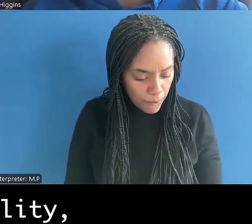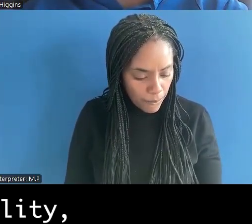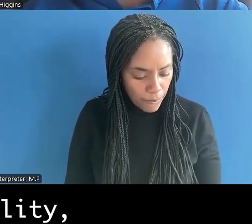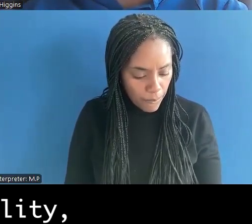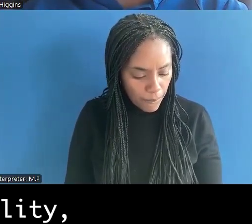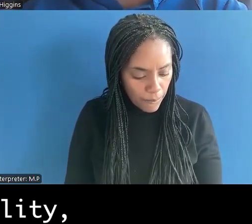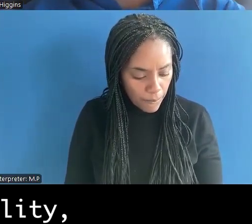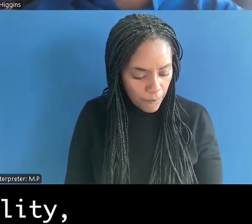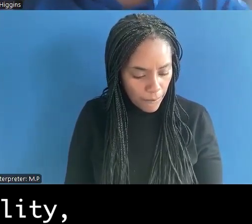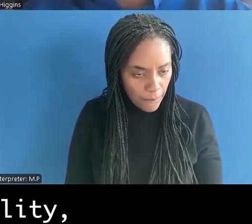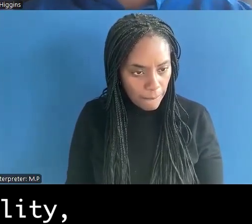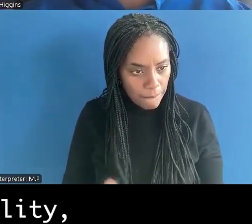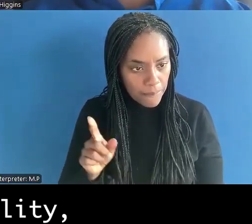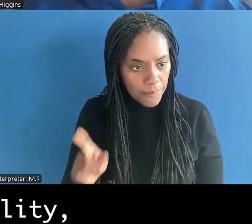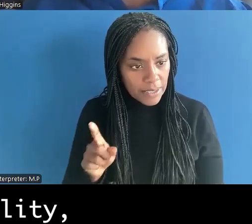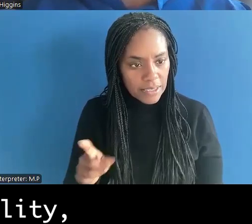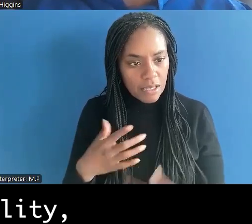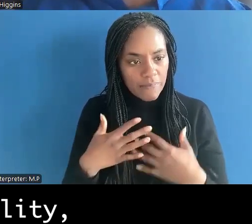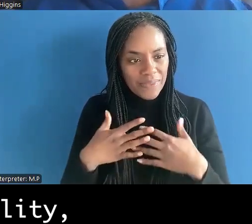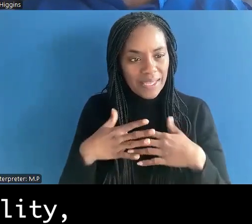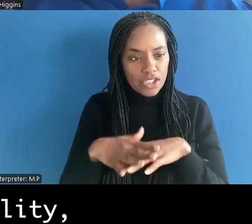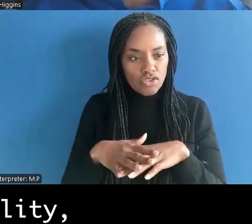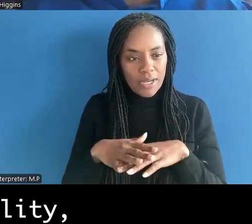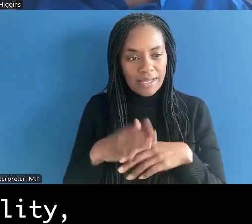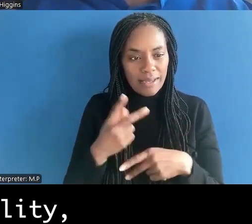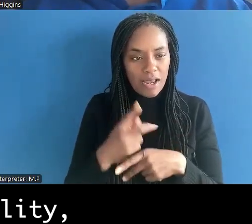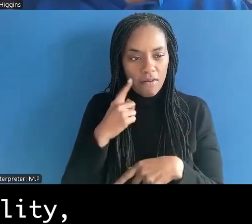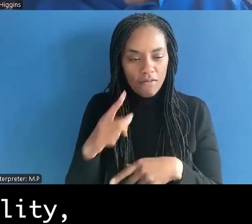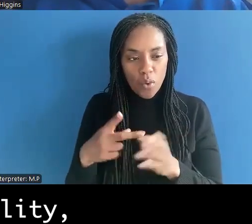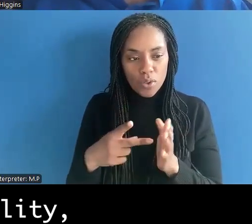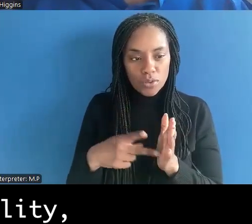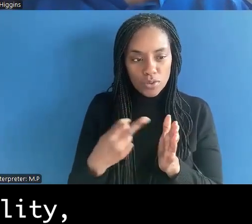So people who have, dual eligibility, this would be important information